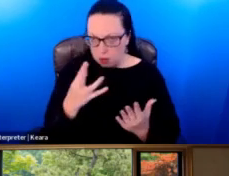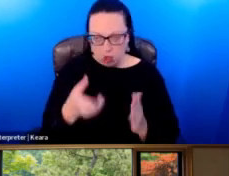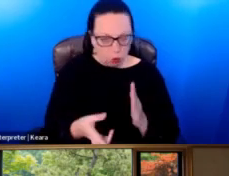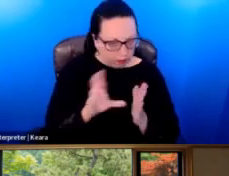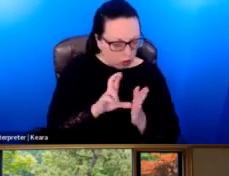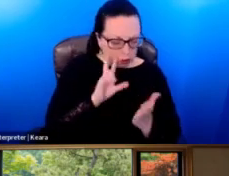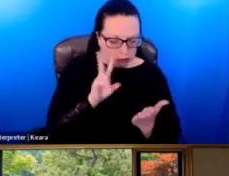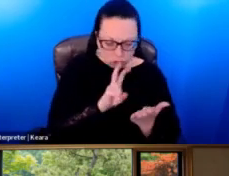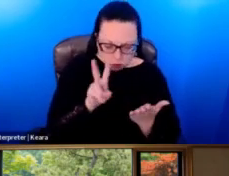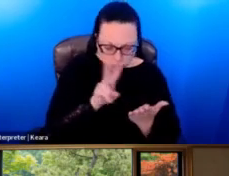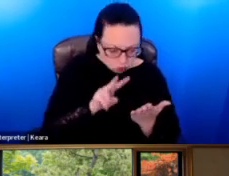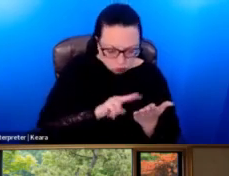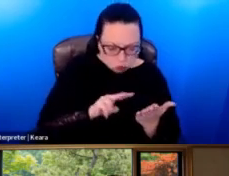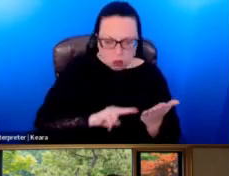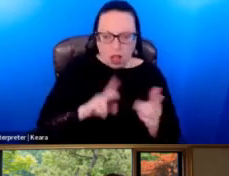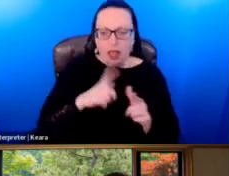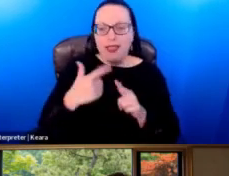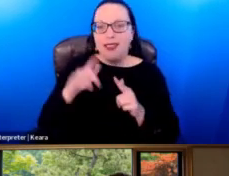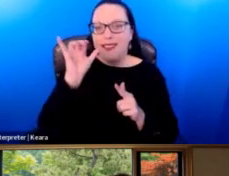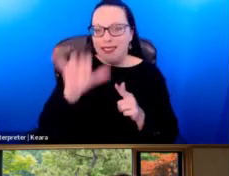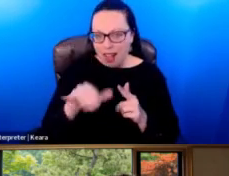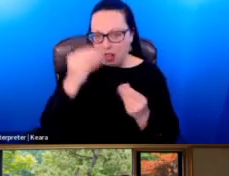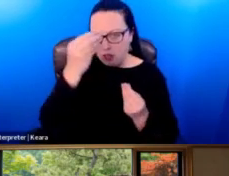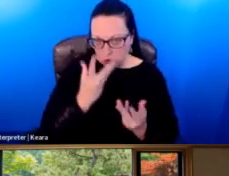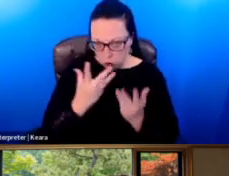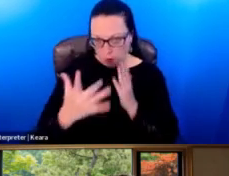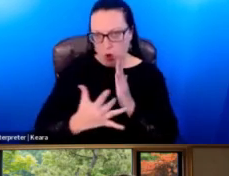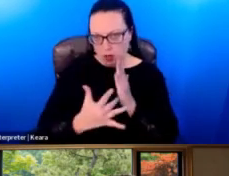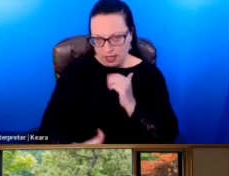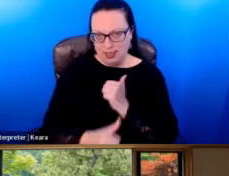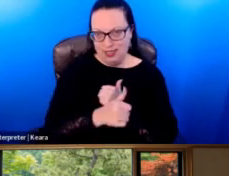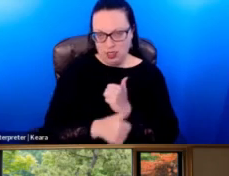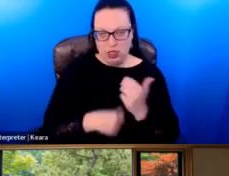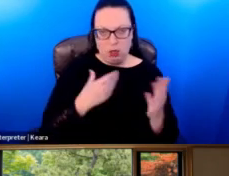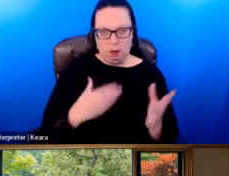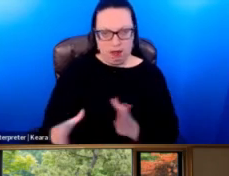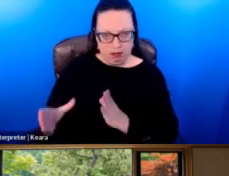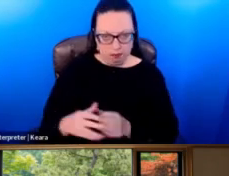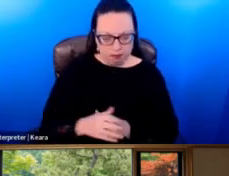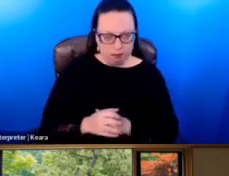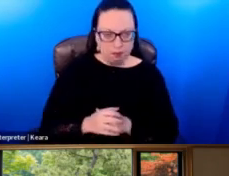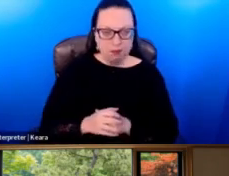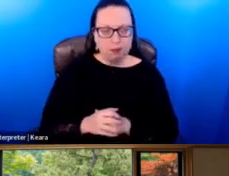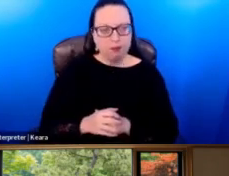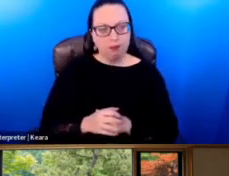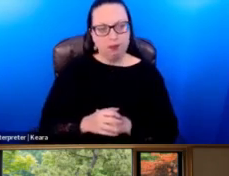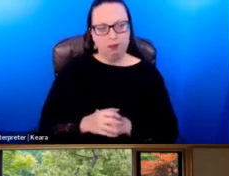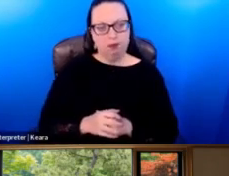Webinars on a monthly basis. It's one webinar a month with grantees with folks with disabilities that are doing